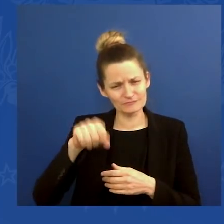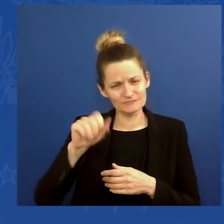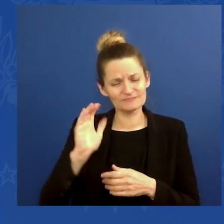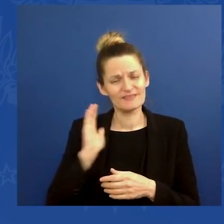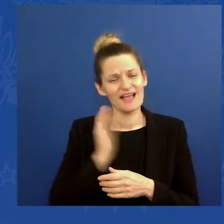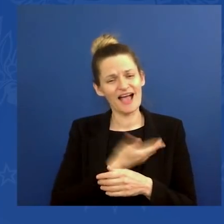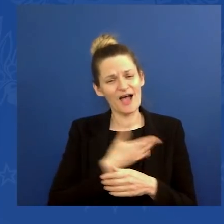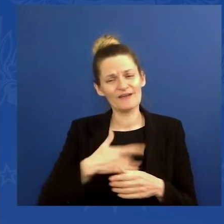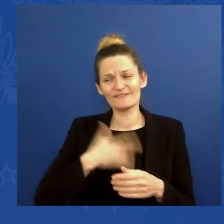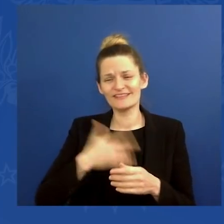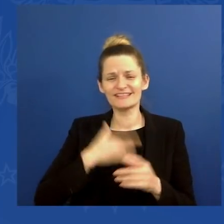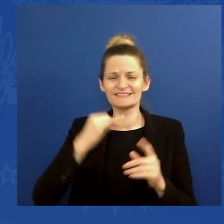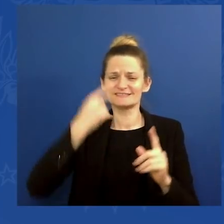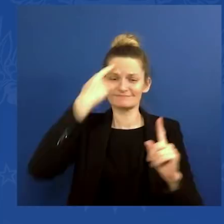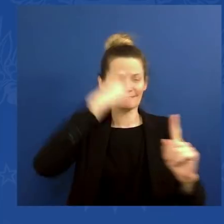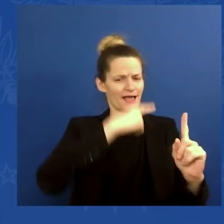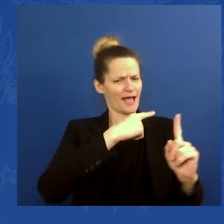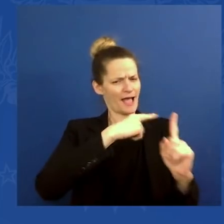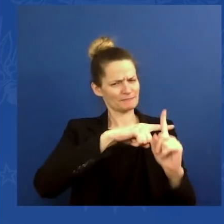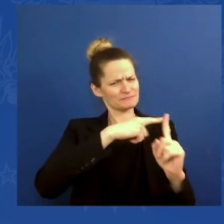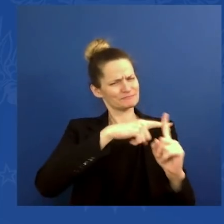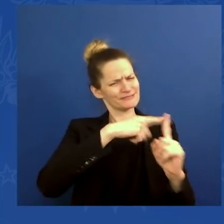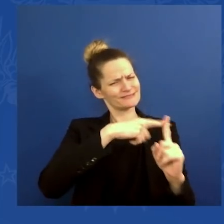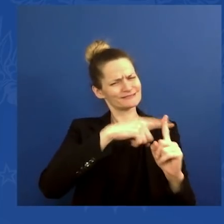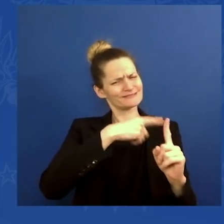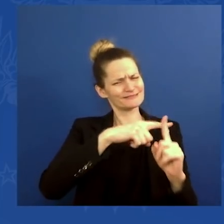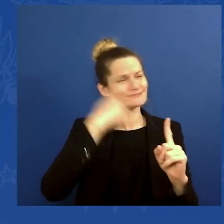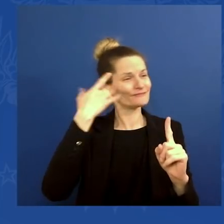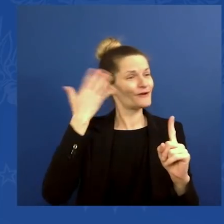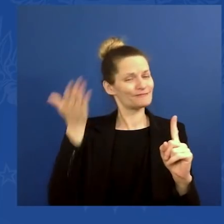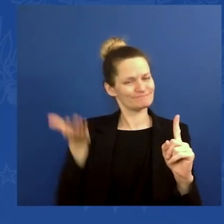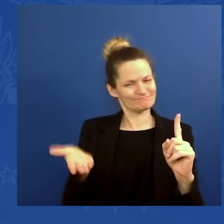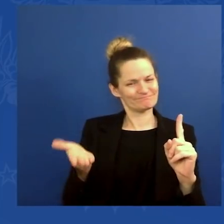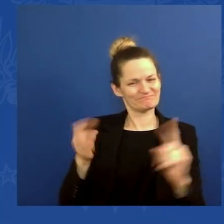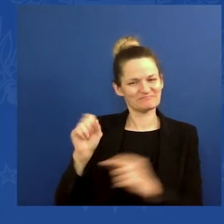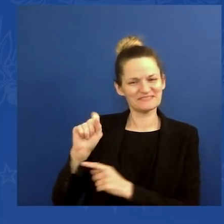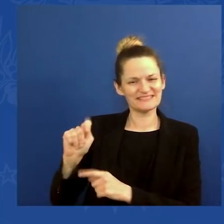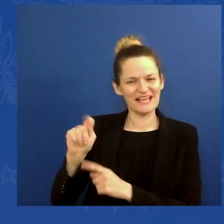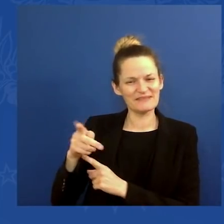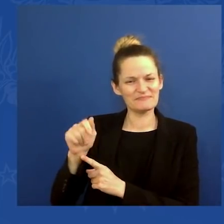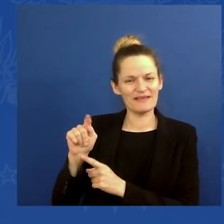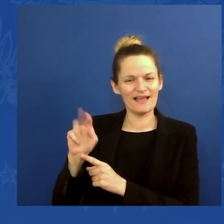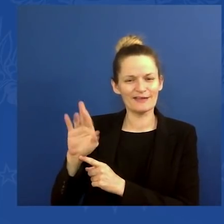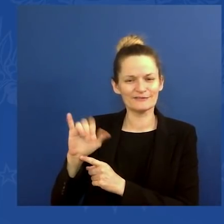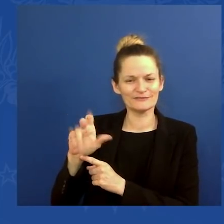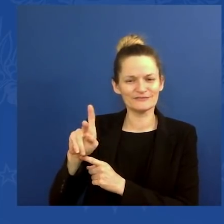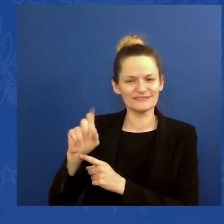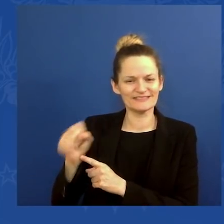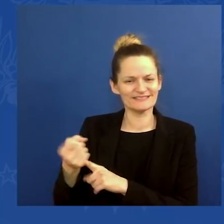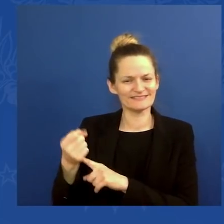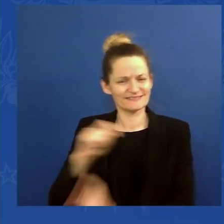that exist on St. Patrick's Day seems to be one of those few times and not --